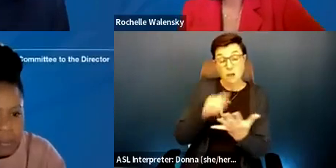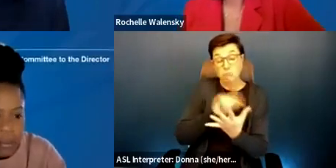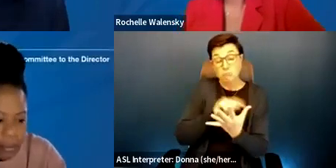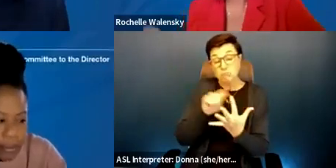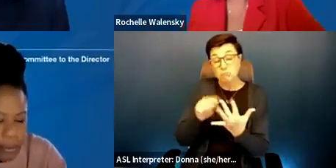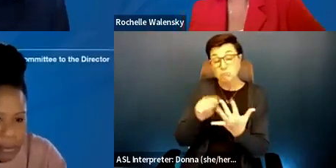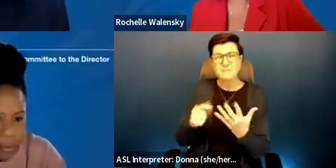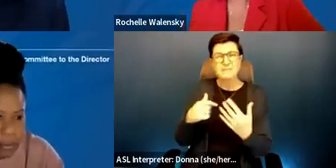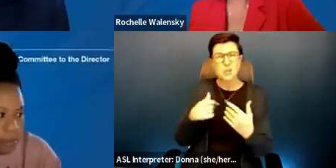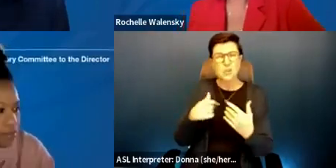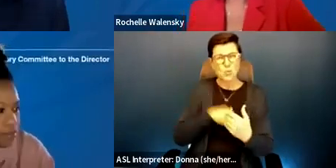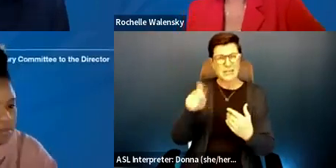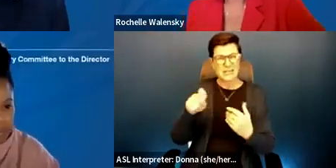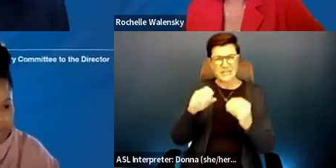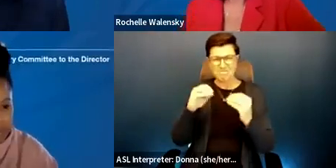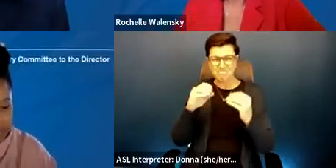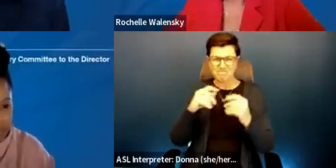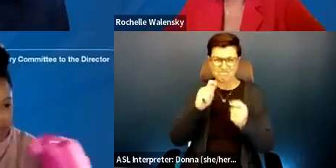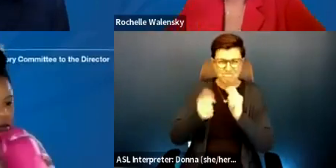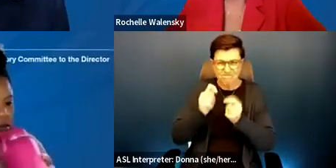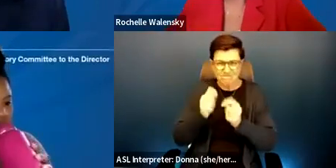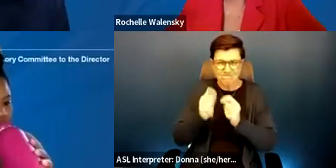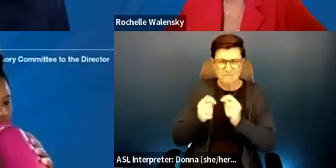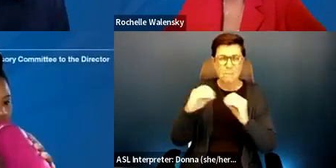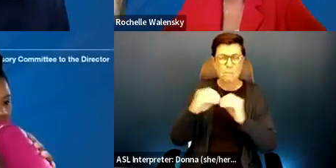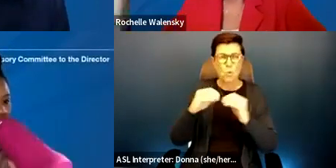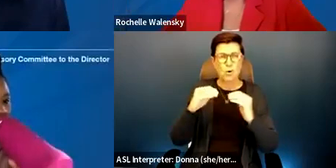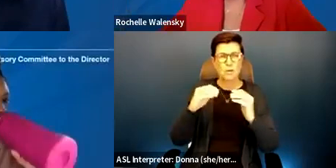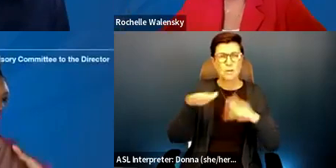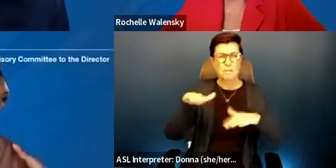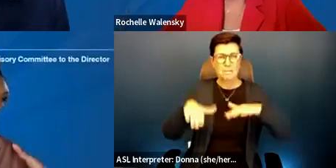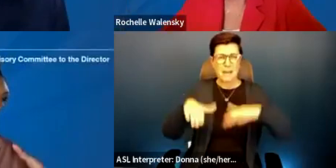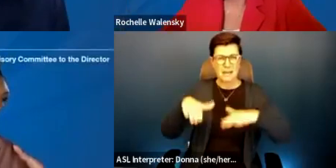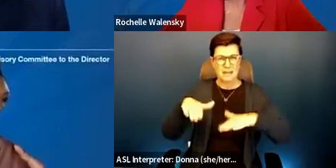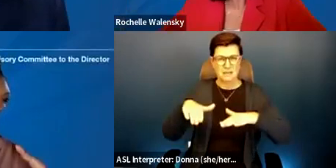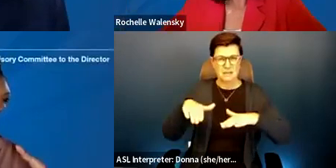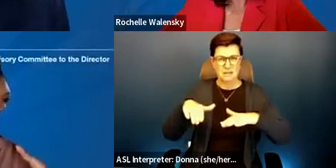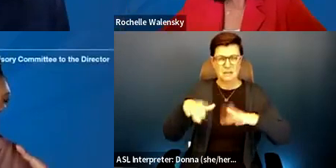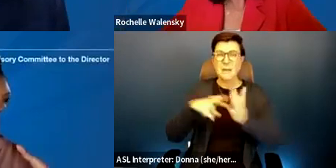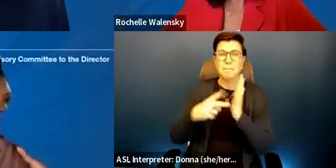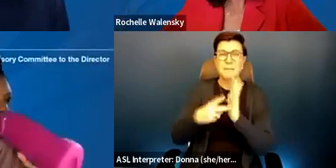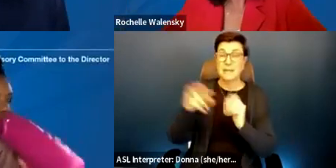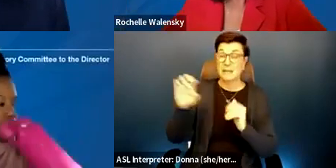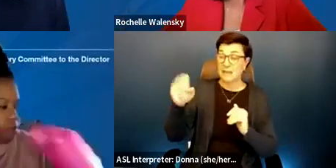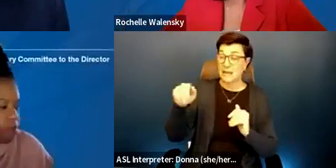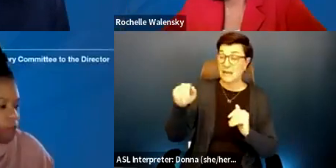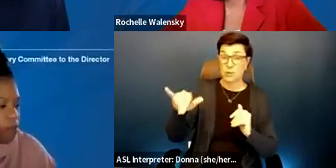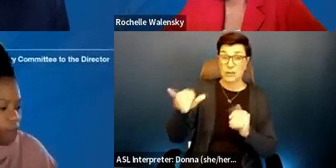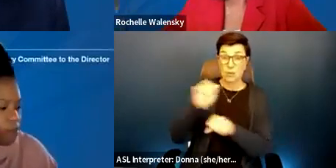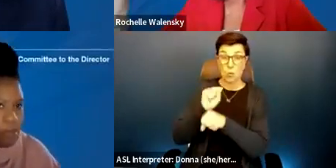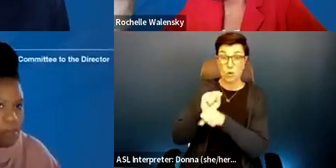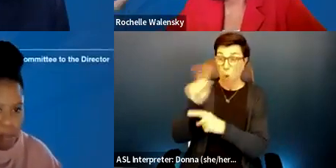where I don't necessarily want to have all equity efforts only in the Office of Equity, because I really actually think they